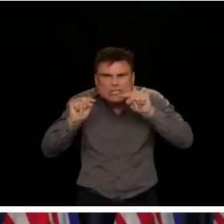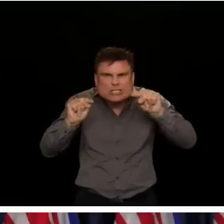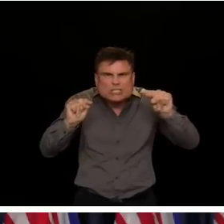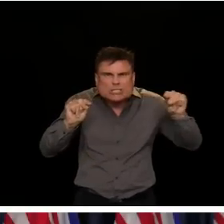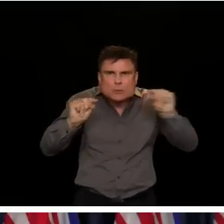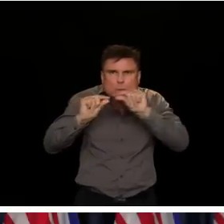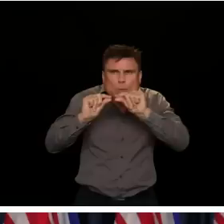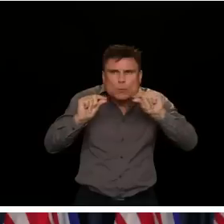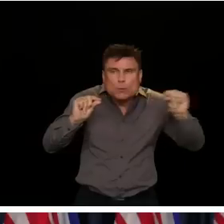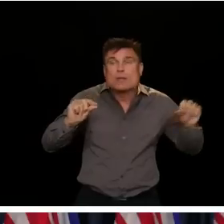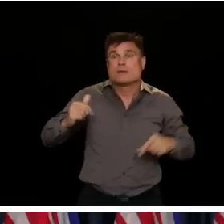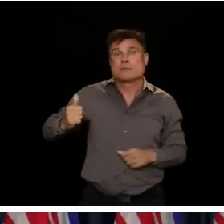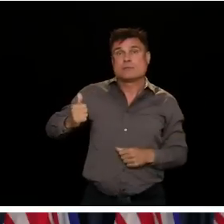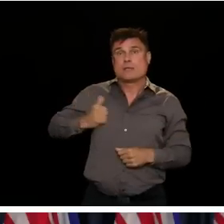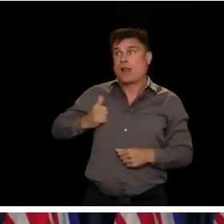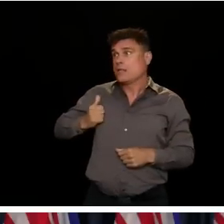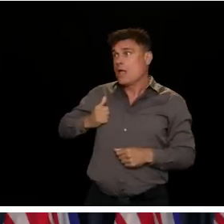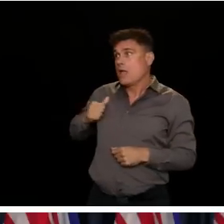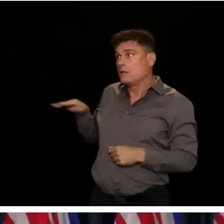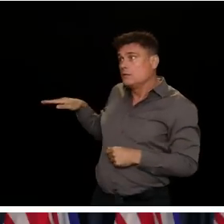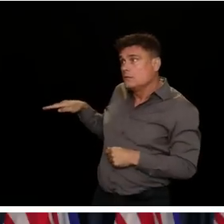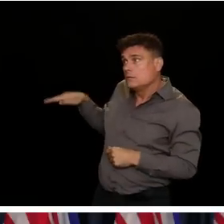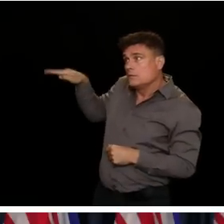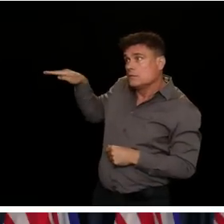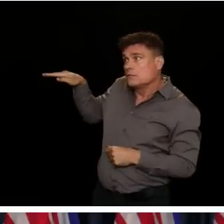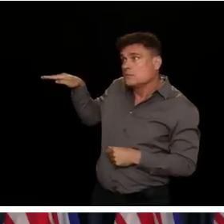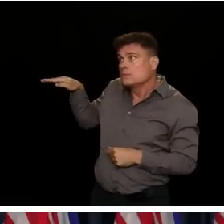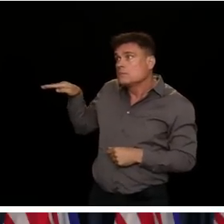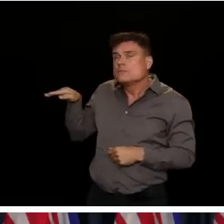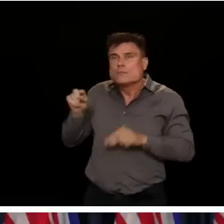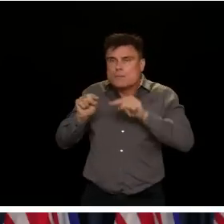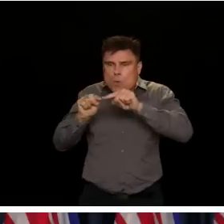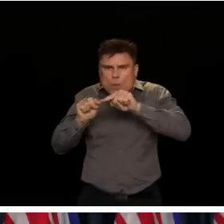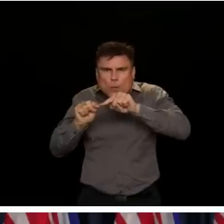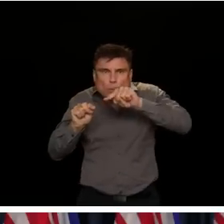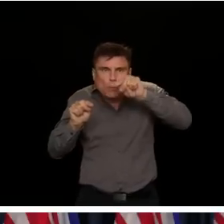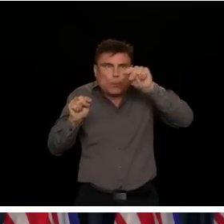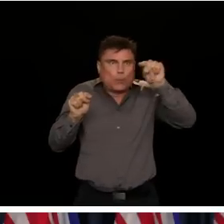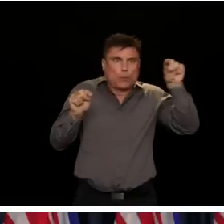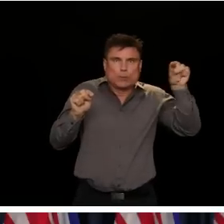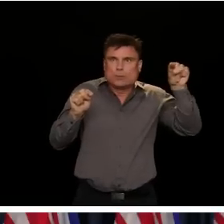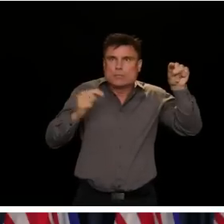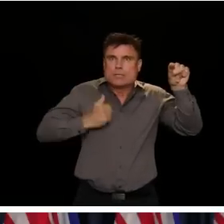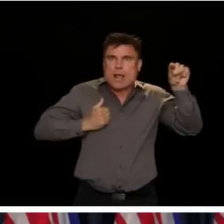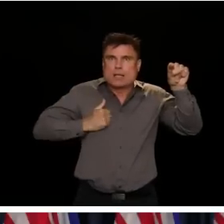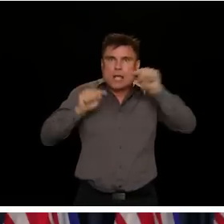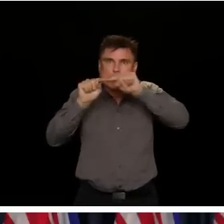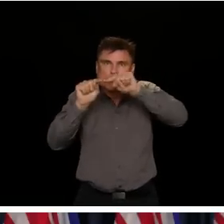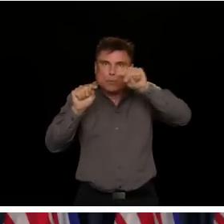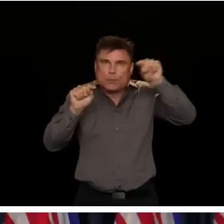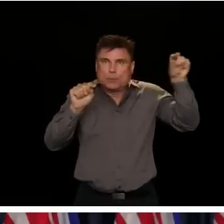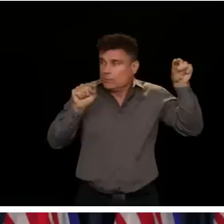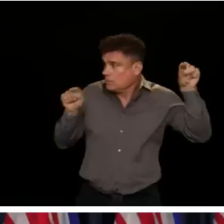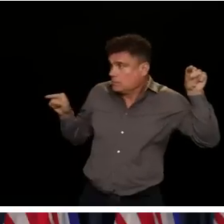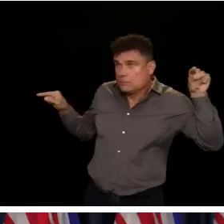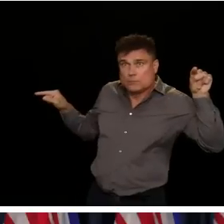but also to a number of other countries. What is concerning of course in this schematic